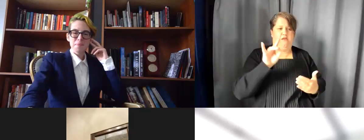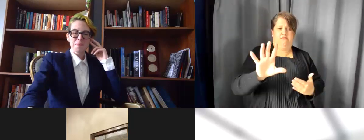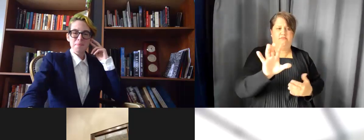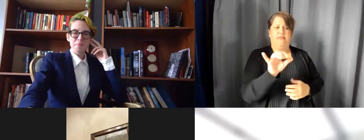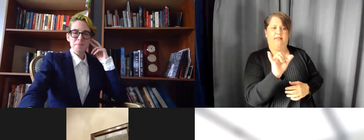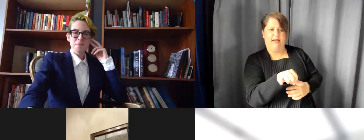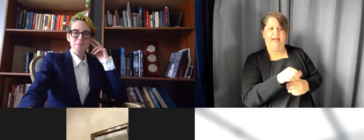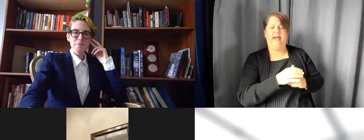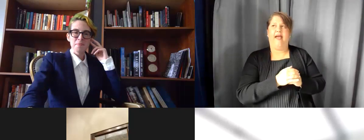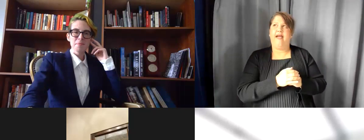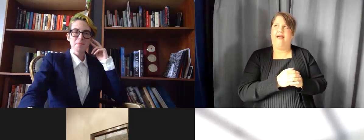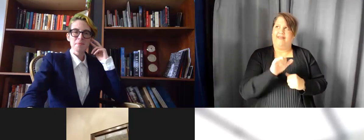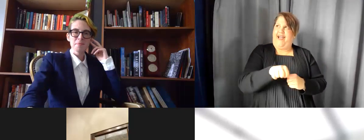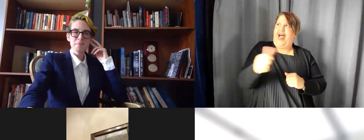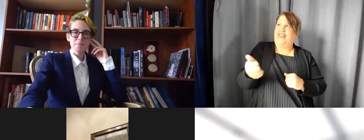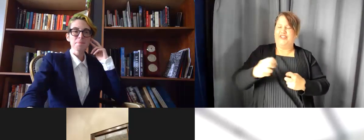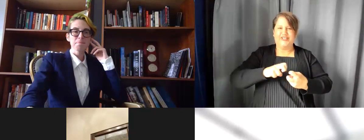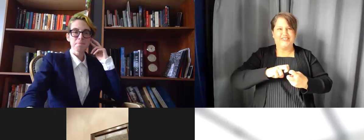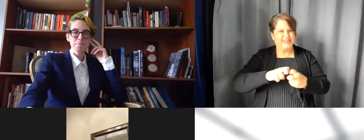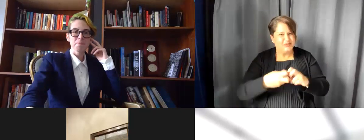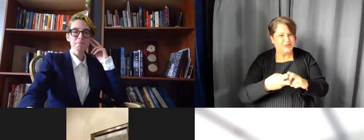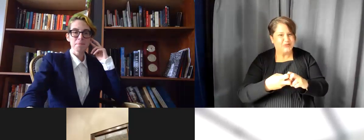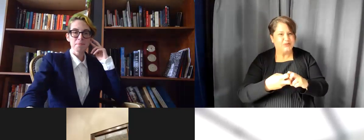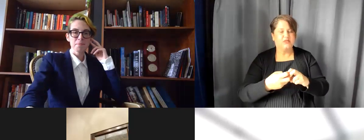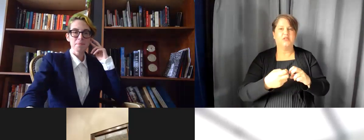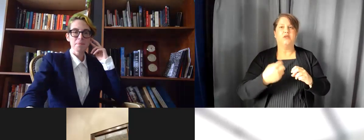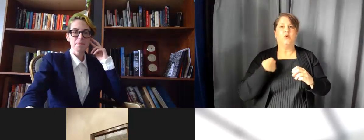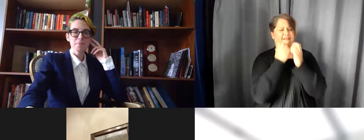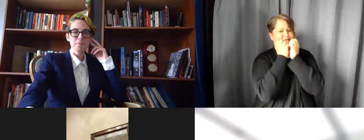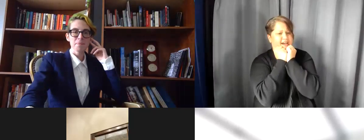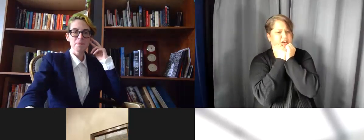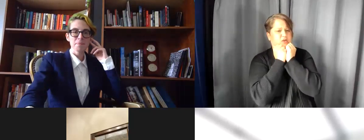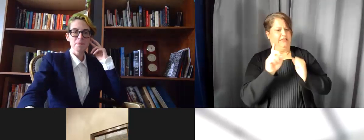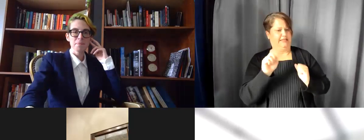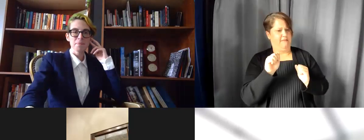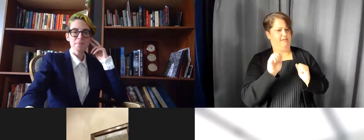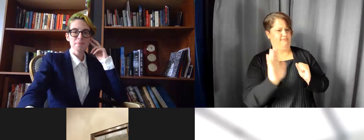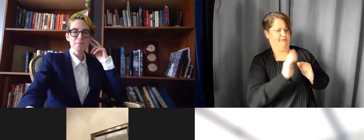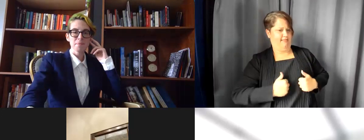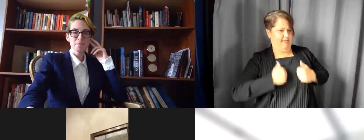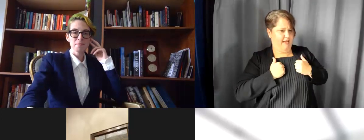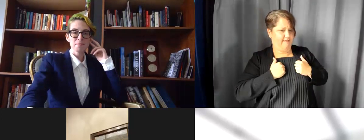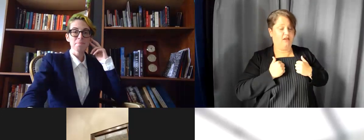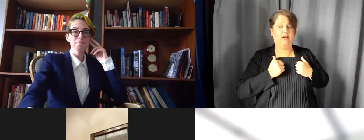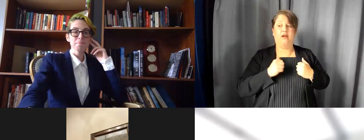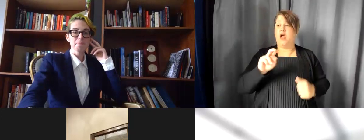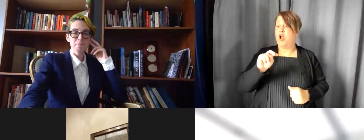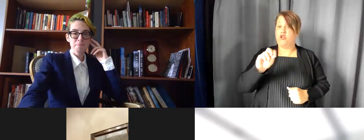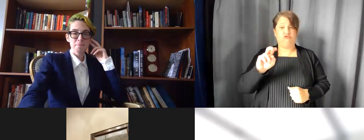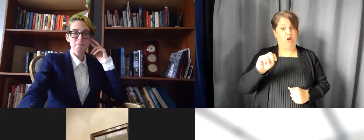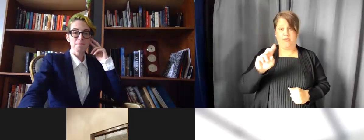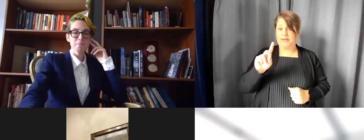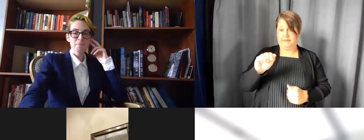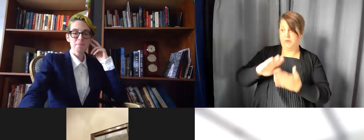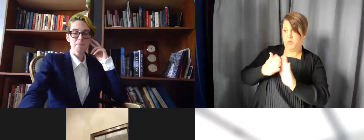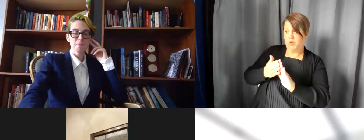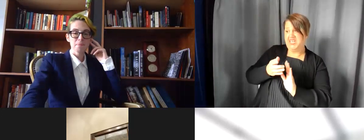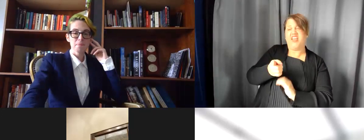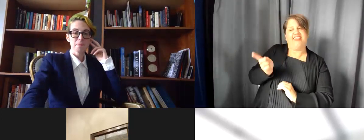Jordan Radford: that that's another issue of just valuing disabled by is the non-disabled community thinks that they know what's best for us.